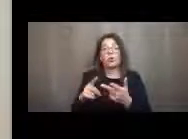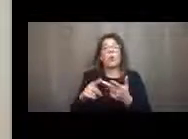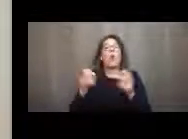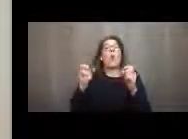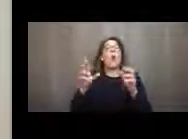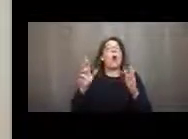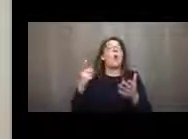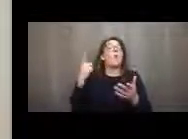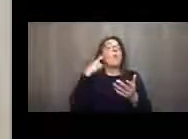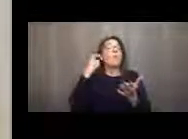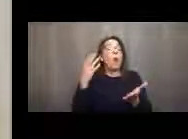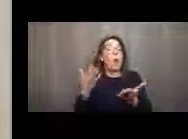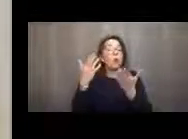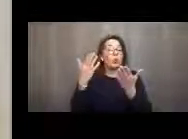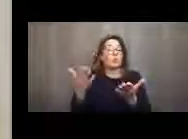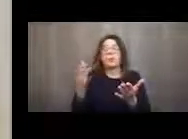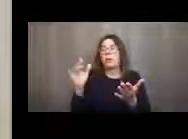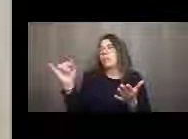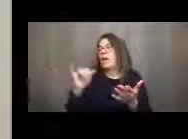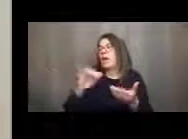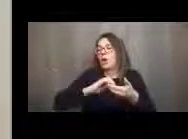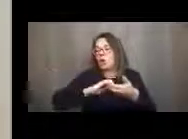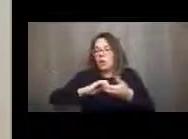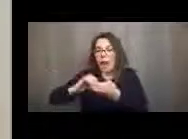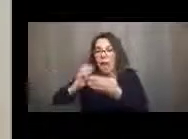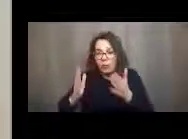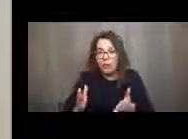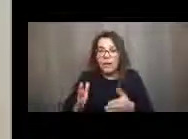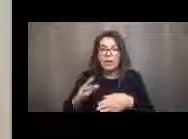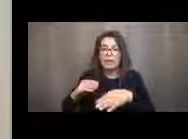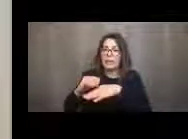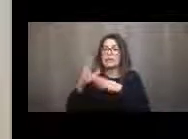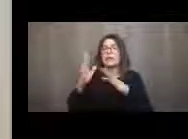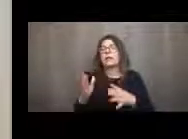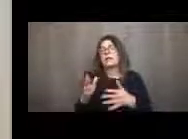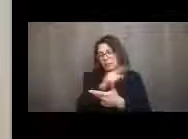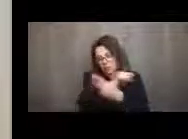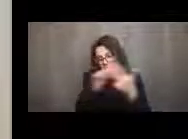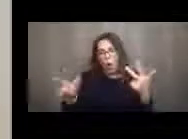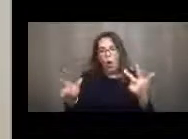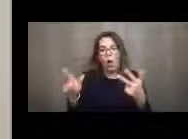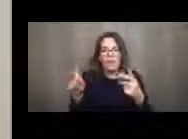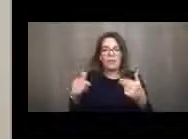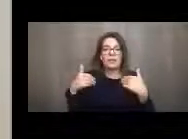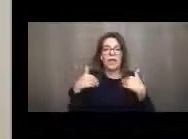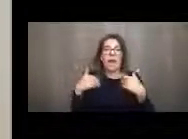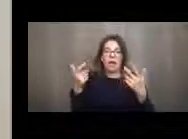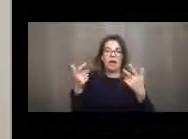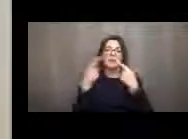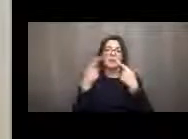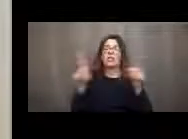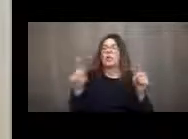which may include, for example, collaborators or consultants. So, we tell you that in FAQs,